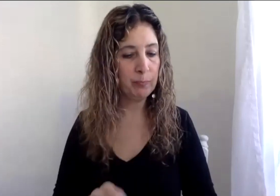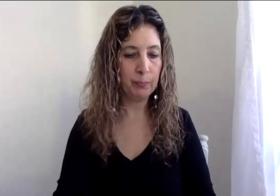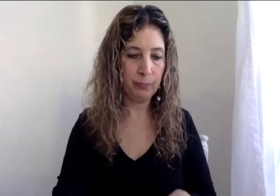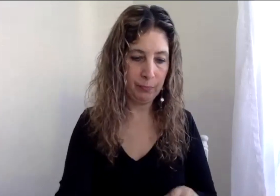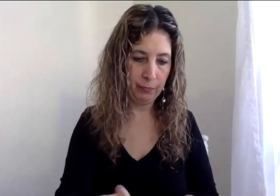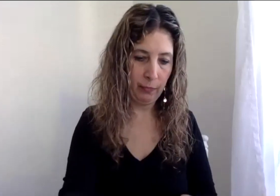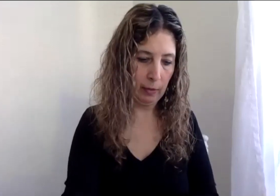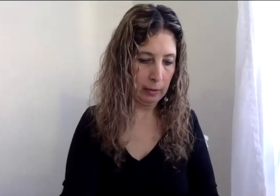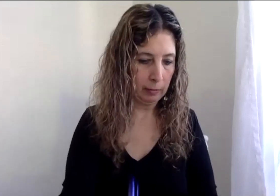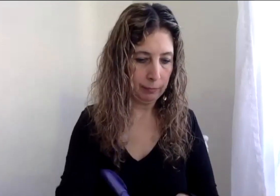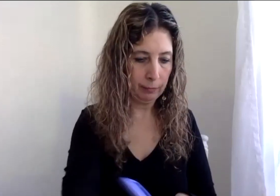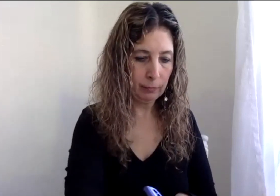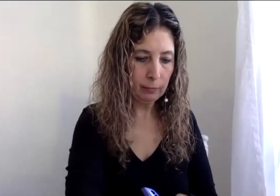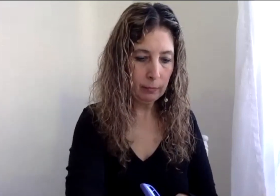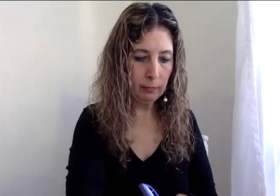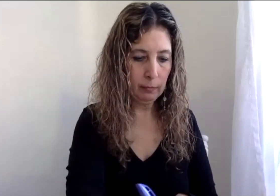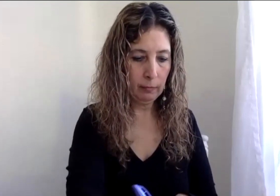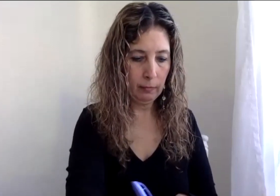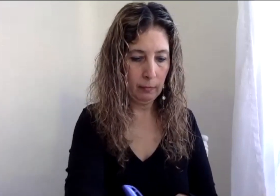positive and warm and wonderful experience.